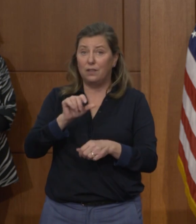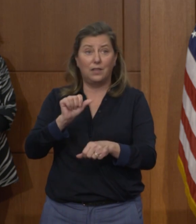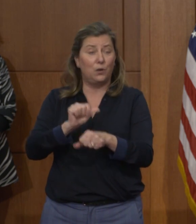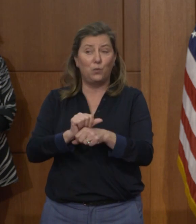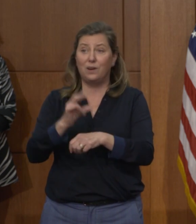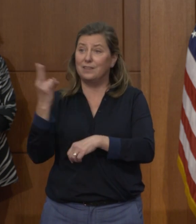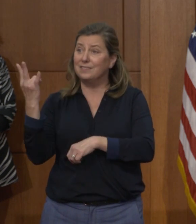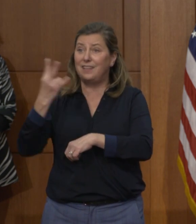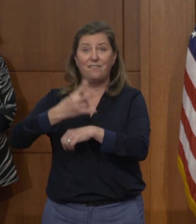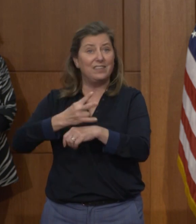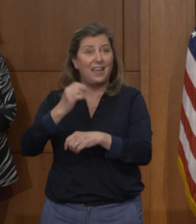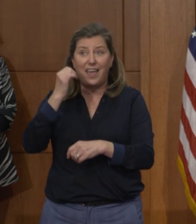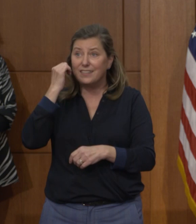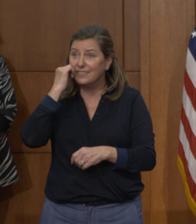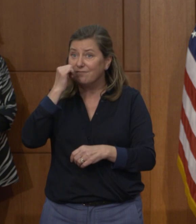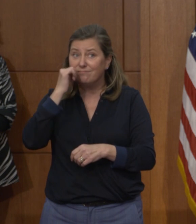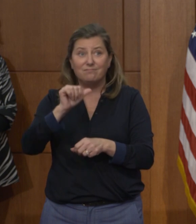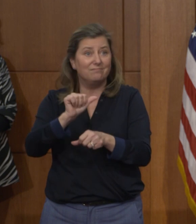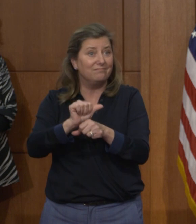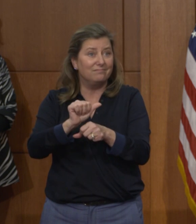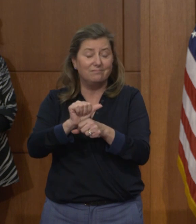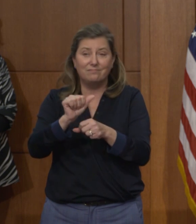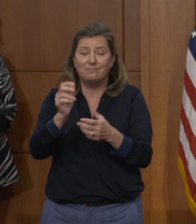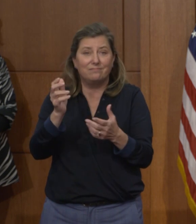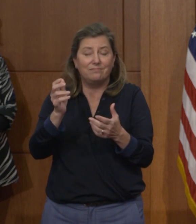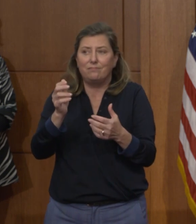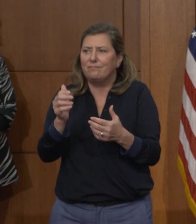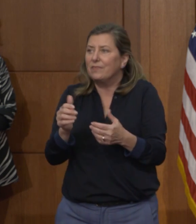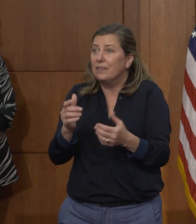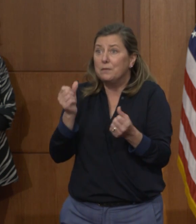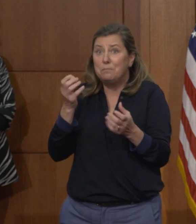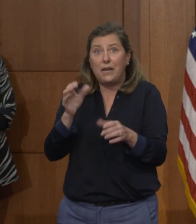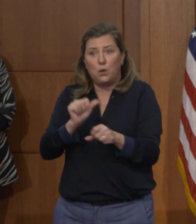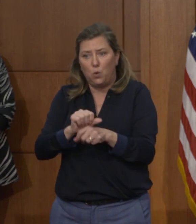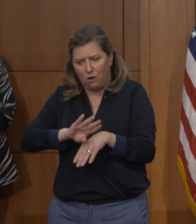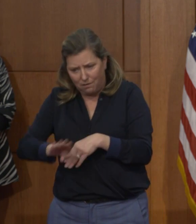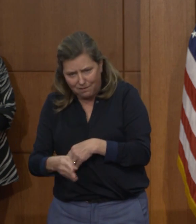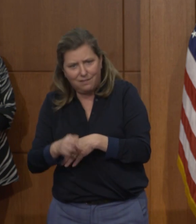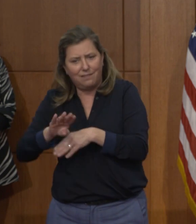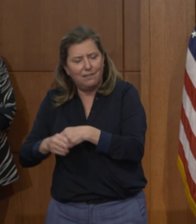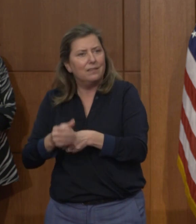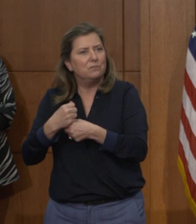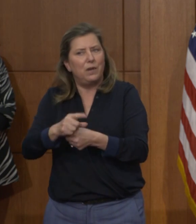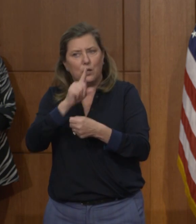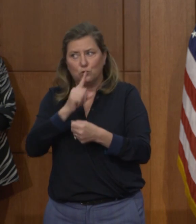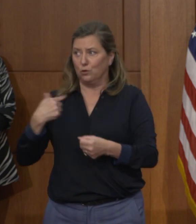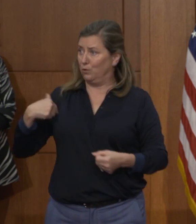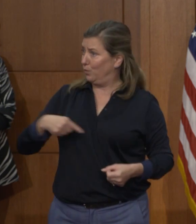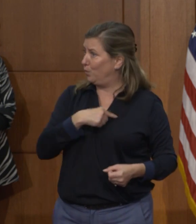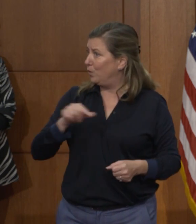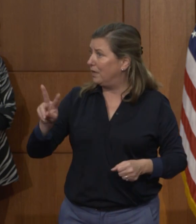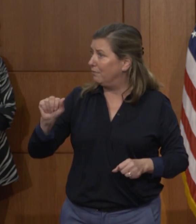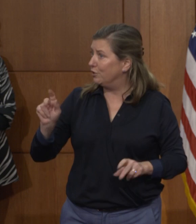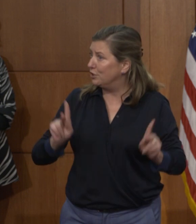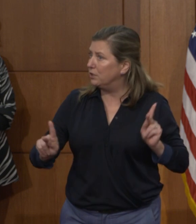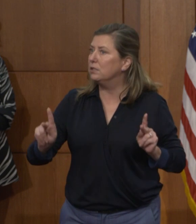that stand with me every day and they're a lot that work behind the scenes and I just want to let you know how hard they're working, um,